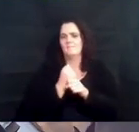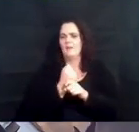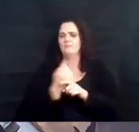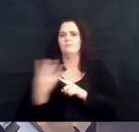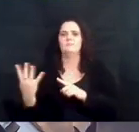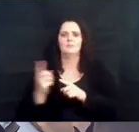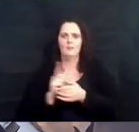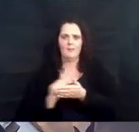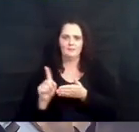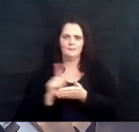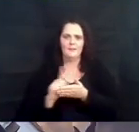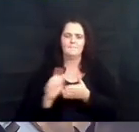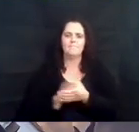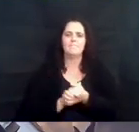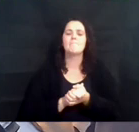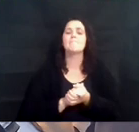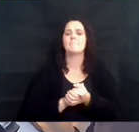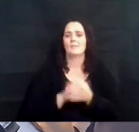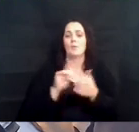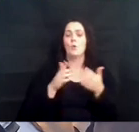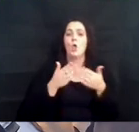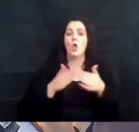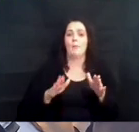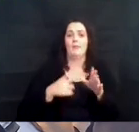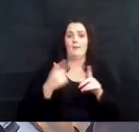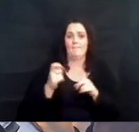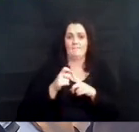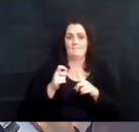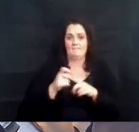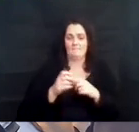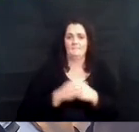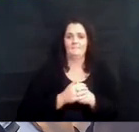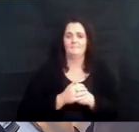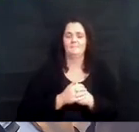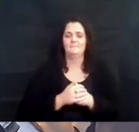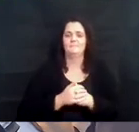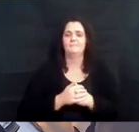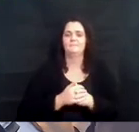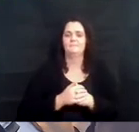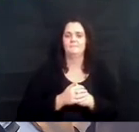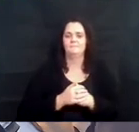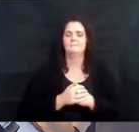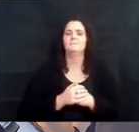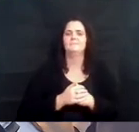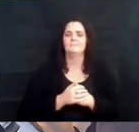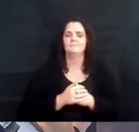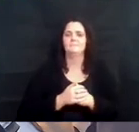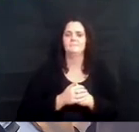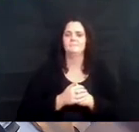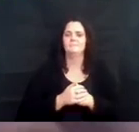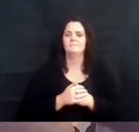So I'm gonna open the studio and there it is right there, that's the interface which I shared with you in the tutorial and then